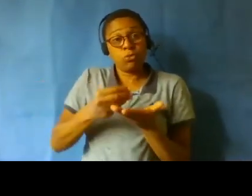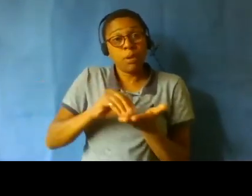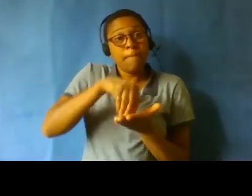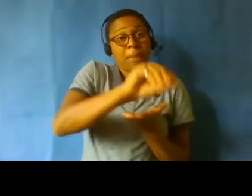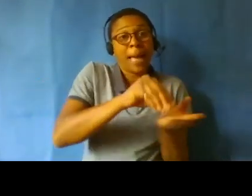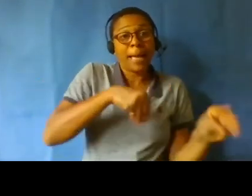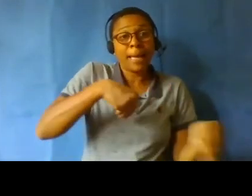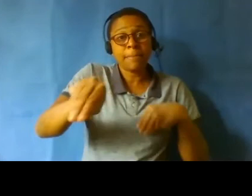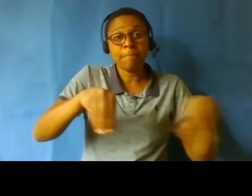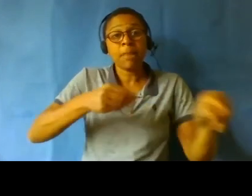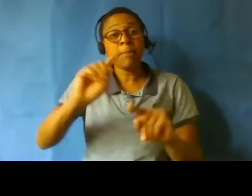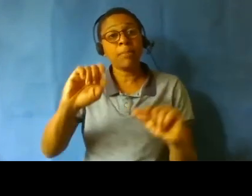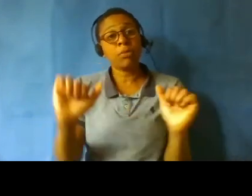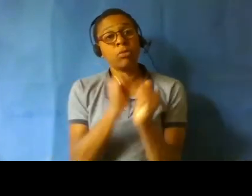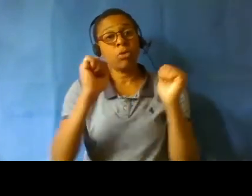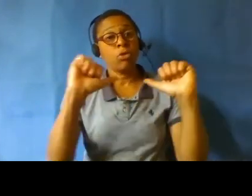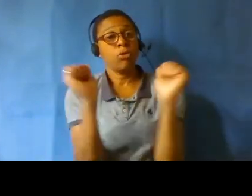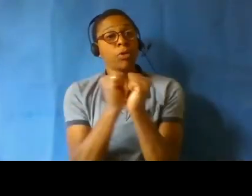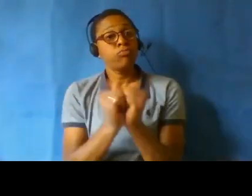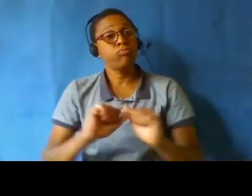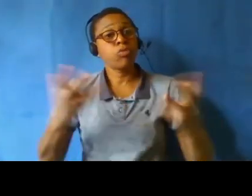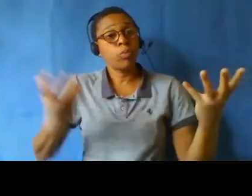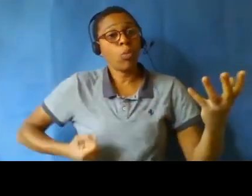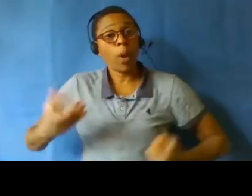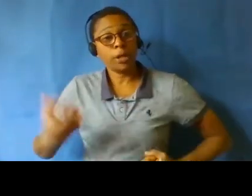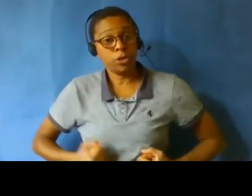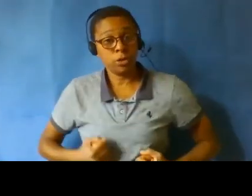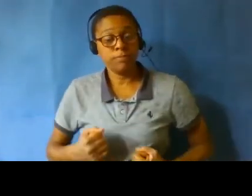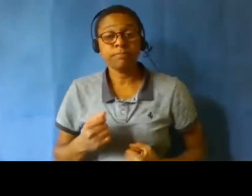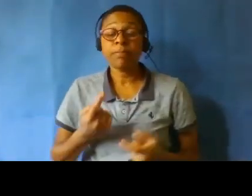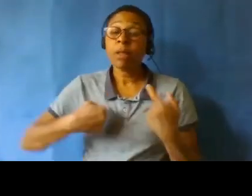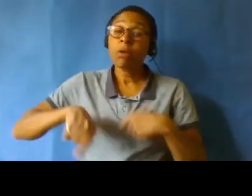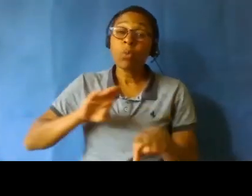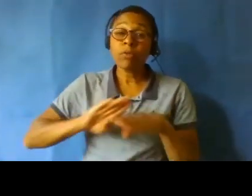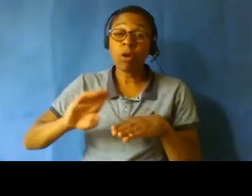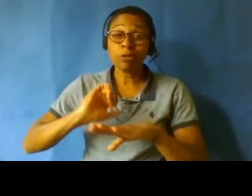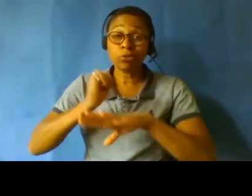we have strived to make our events as accessible and as inclusive as possible